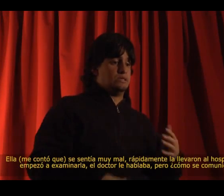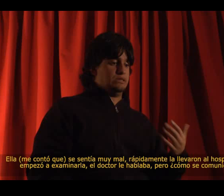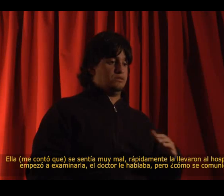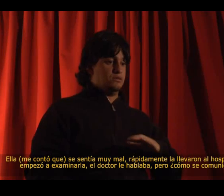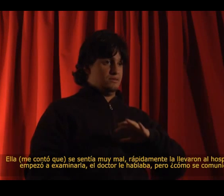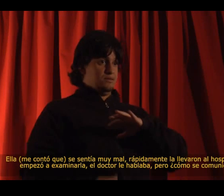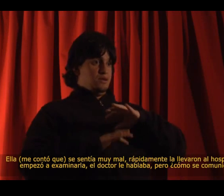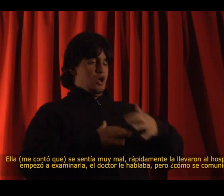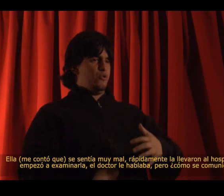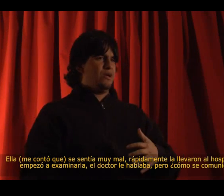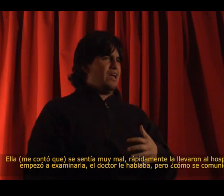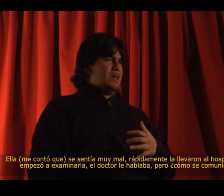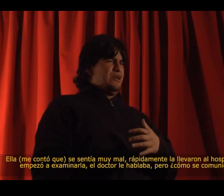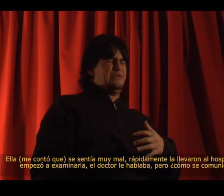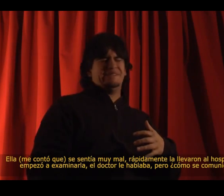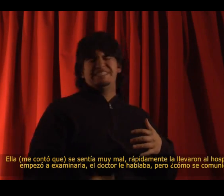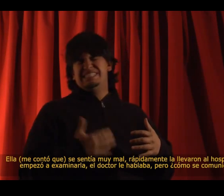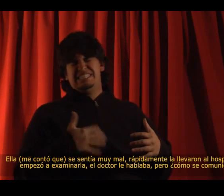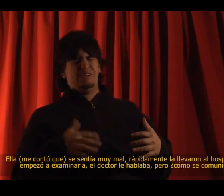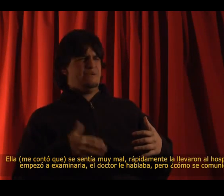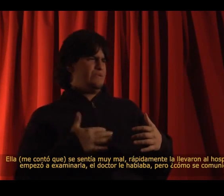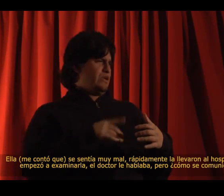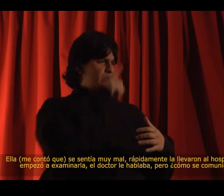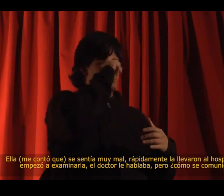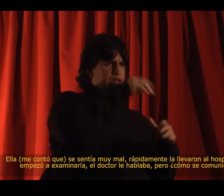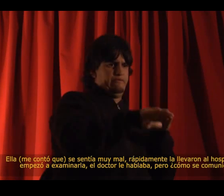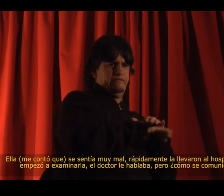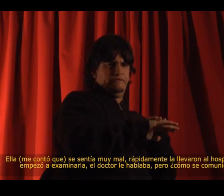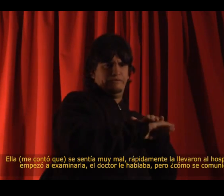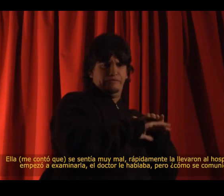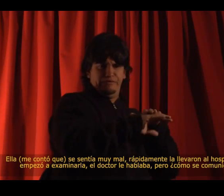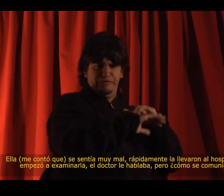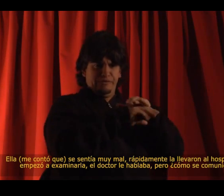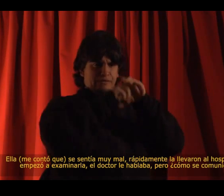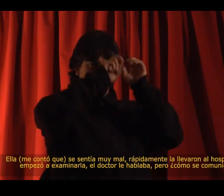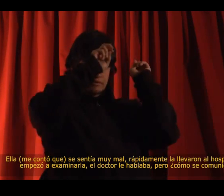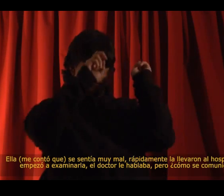Cristina told me that she felt very sick. They rushed her to the hospital.